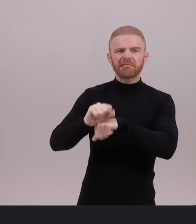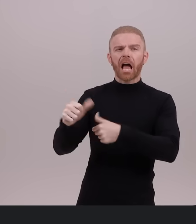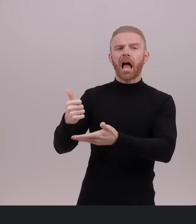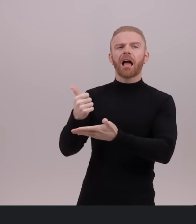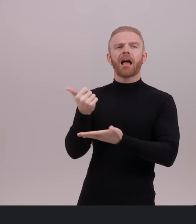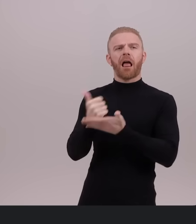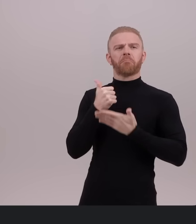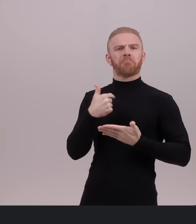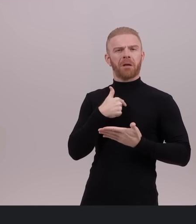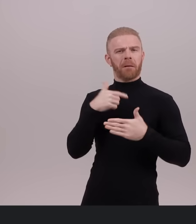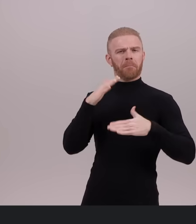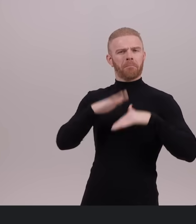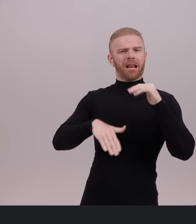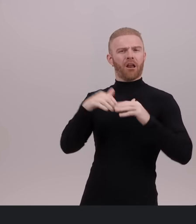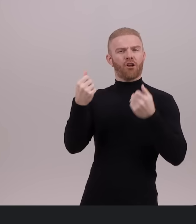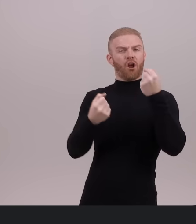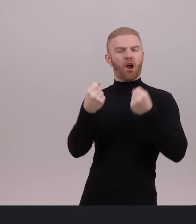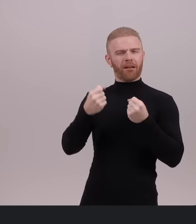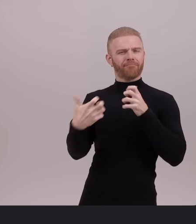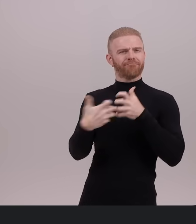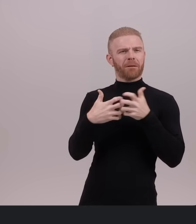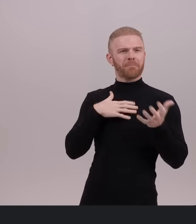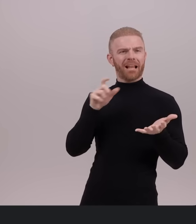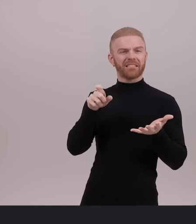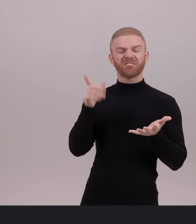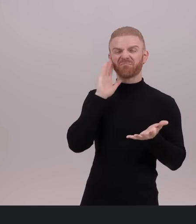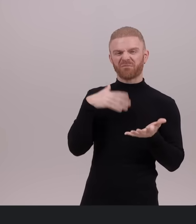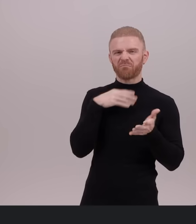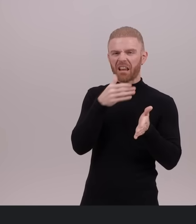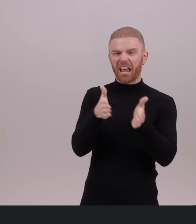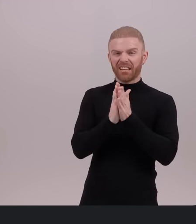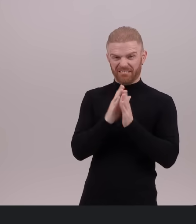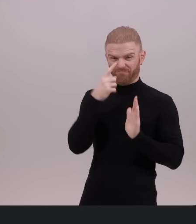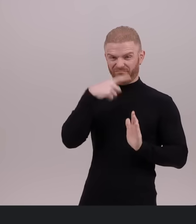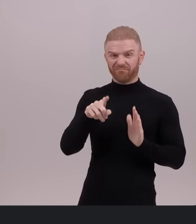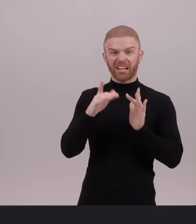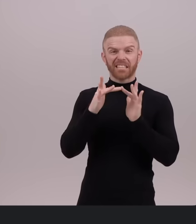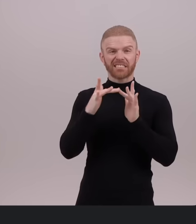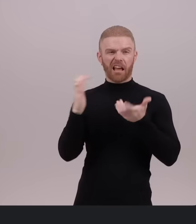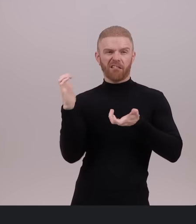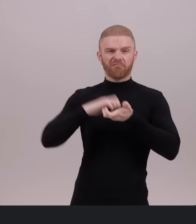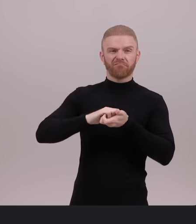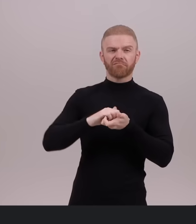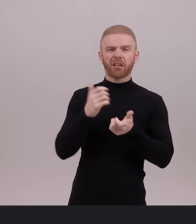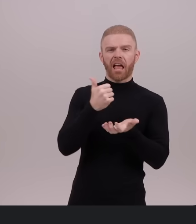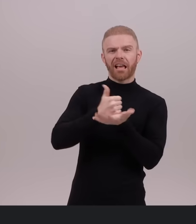So you know what I'm going to ask? Can we make this work seamlessly with agents? A few months ago,